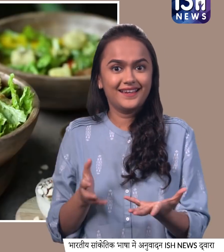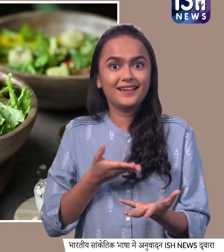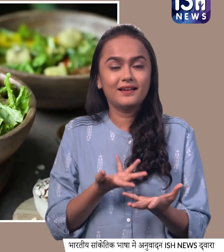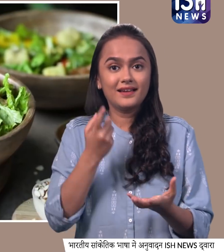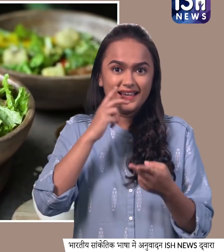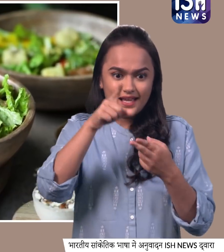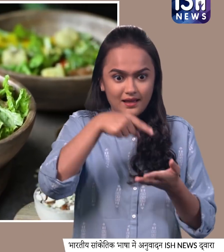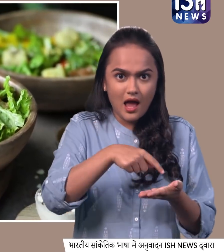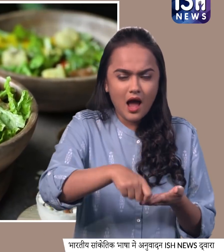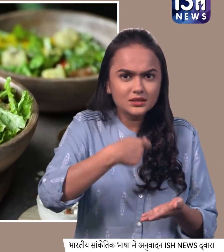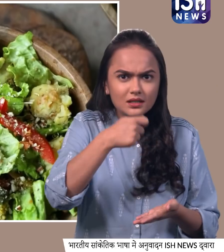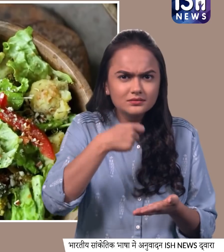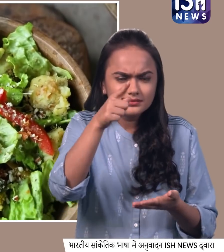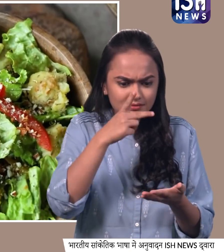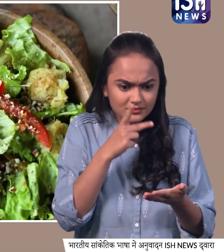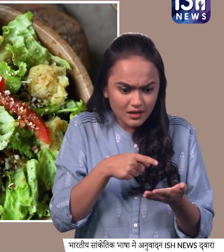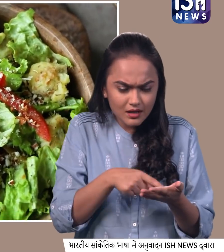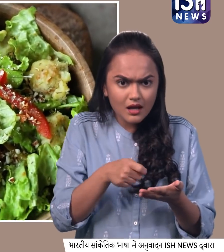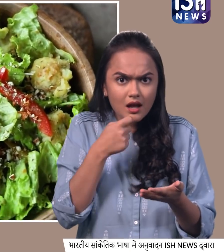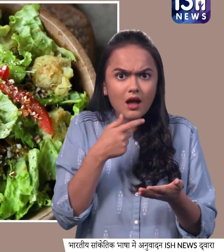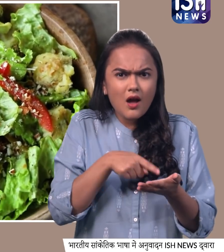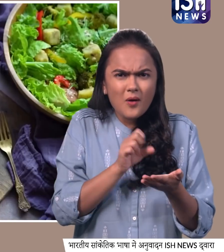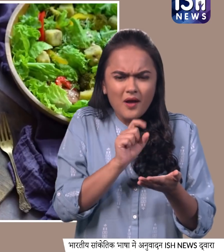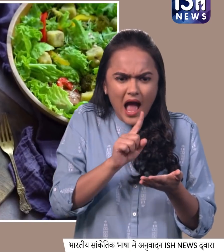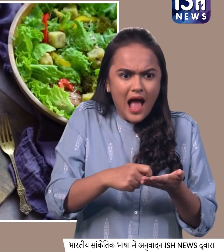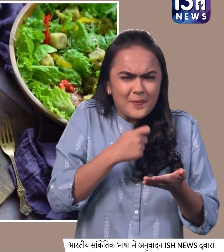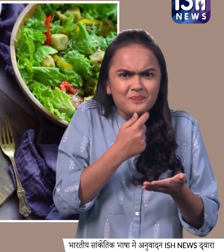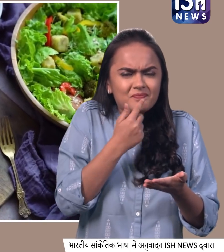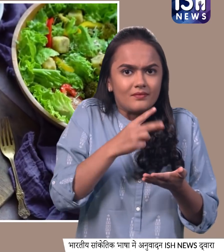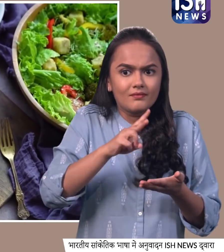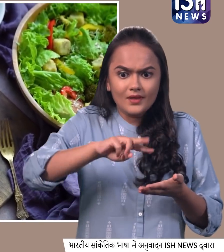When you have this salad, you'll notice how different every bite is